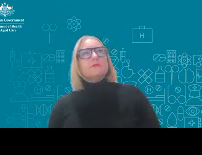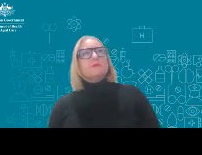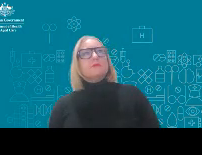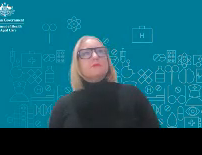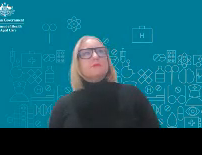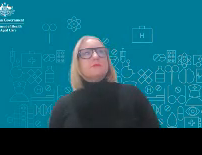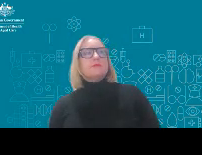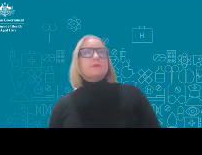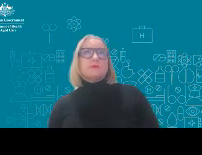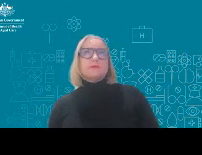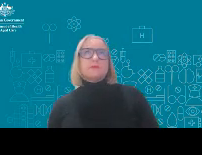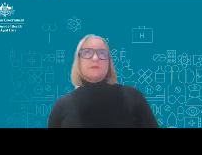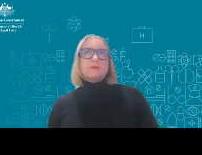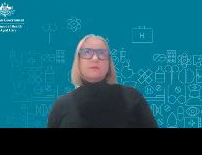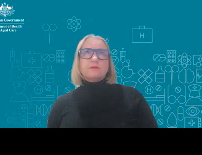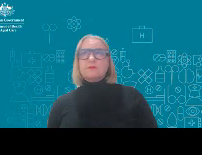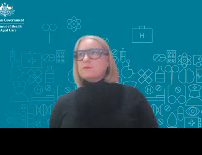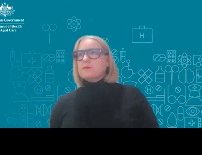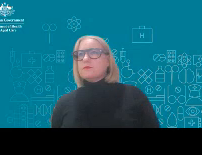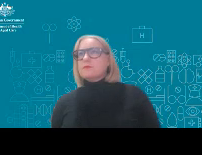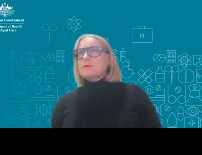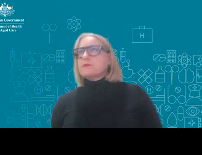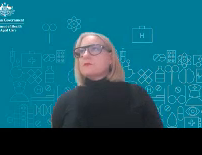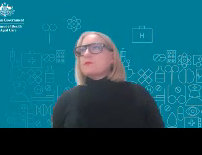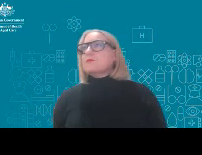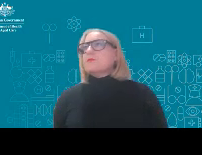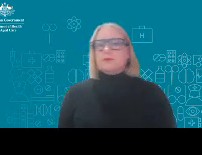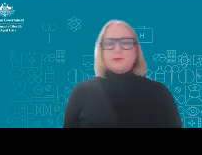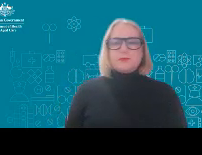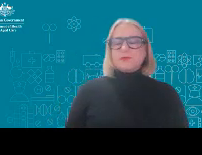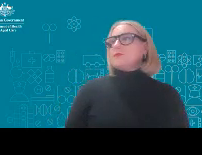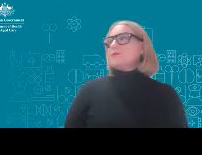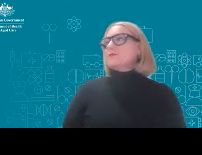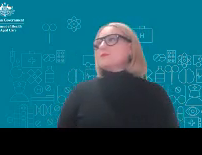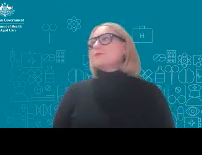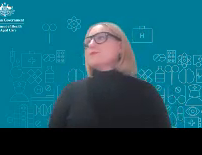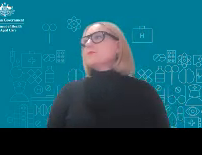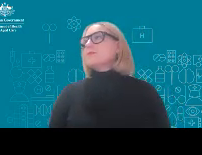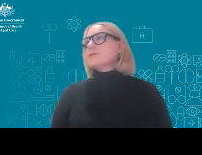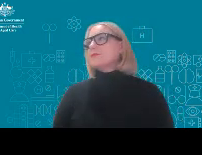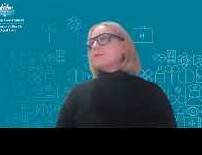of the registration or renewal process. And it is important to keep in mind that the Commission